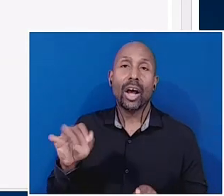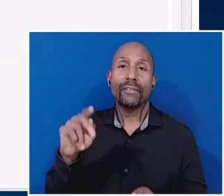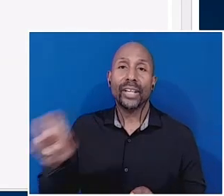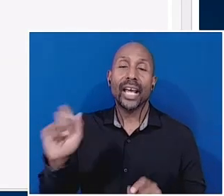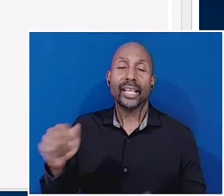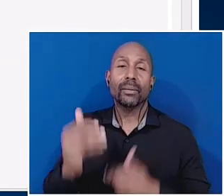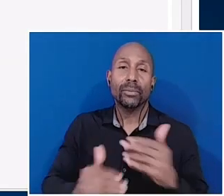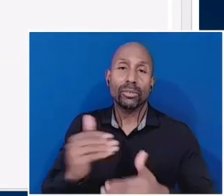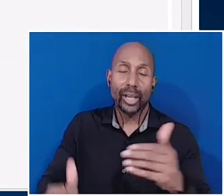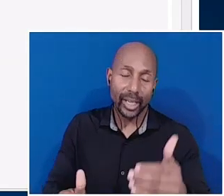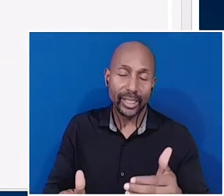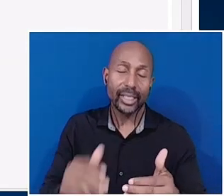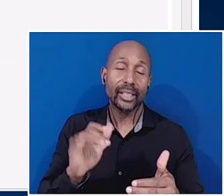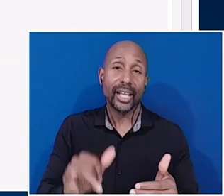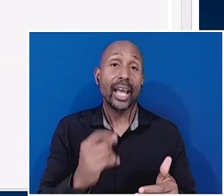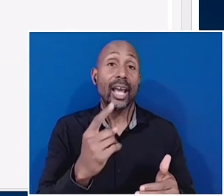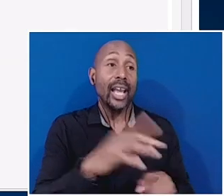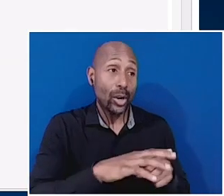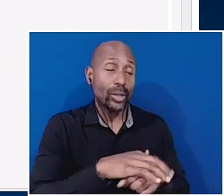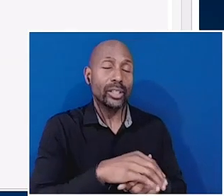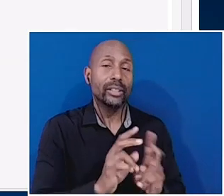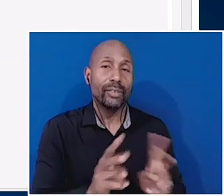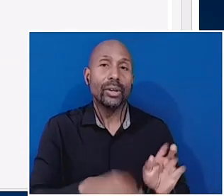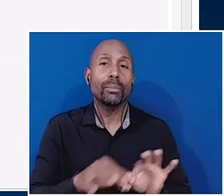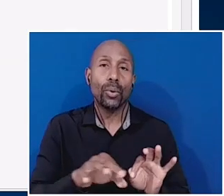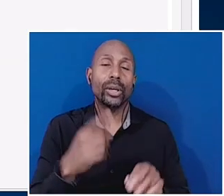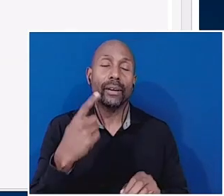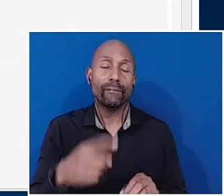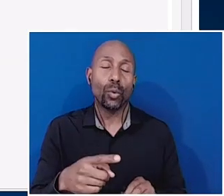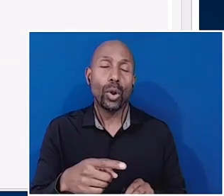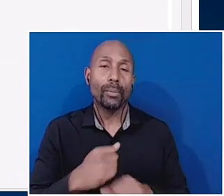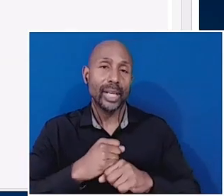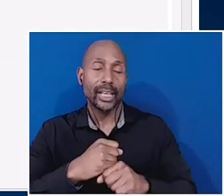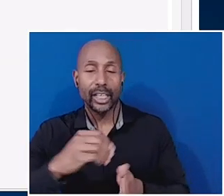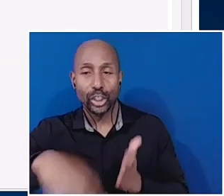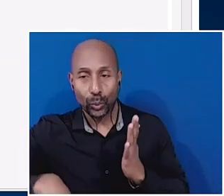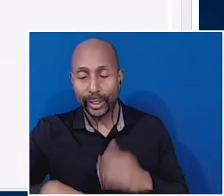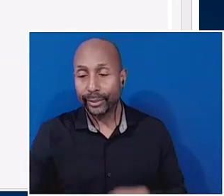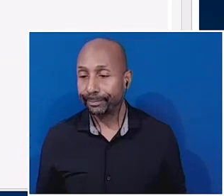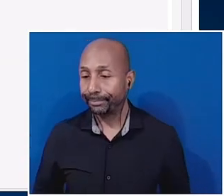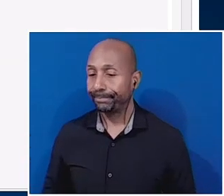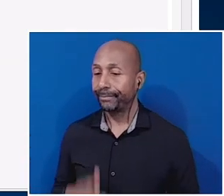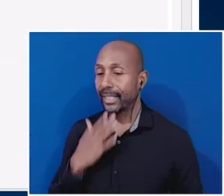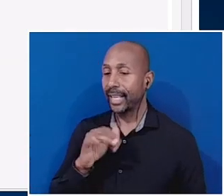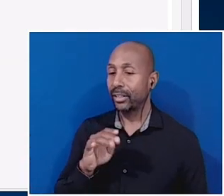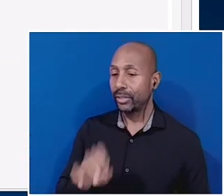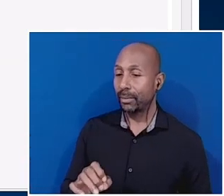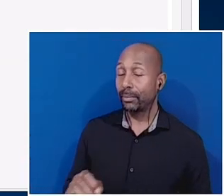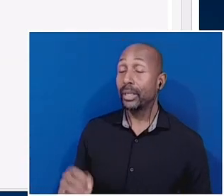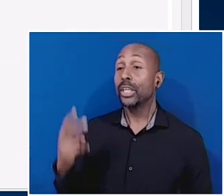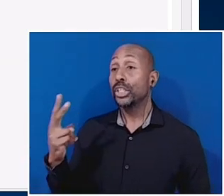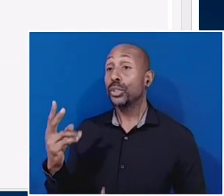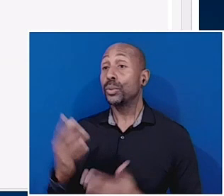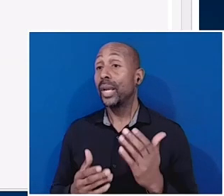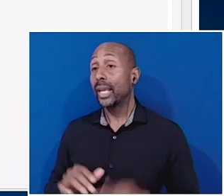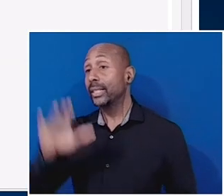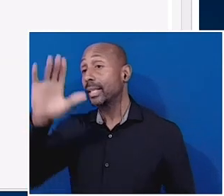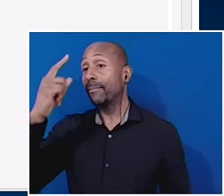Thank you, Jamie. I have two hands up on section (c) and then we are going to move to (d) and wrap up with (e) so we can move on.